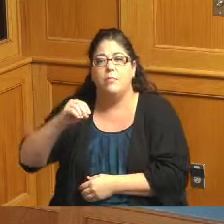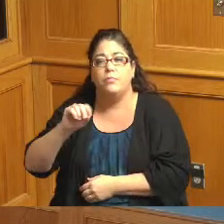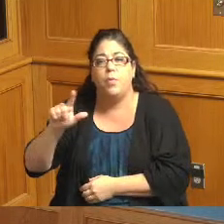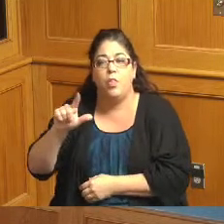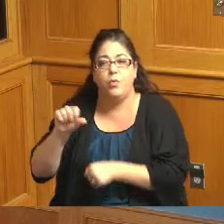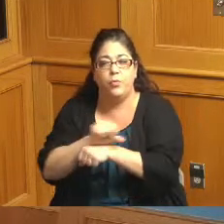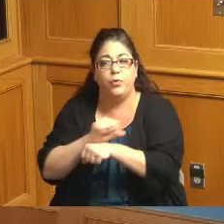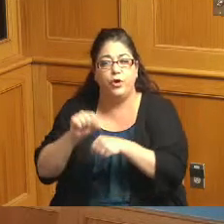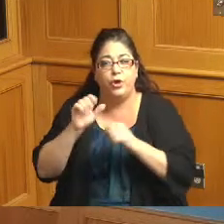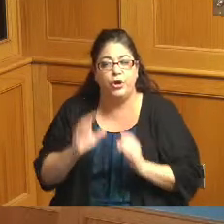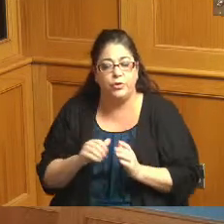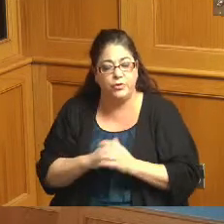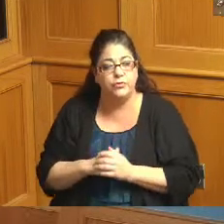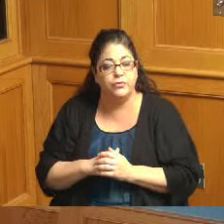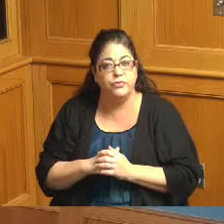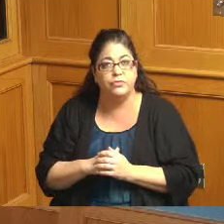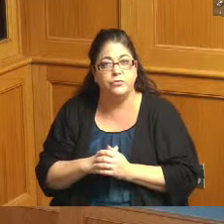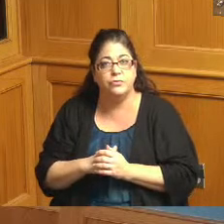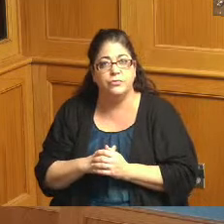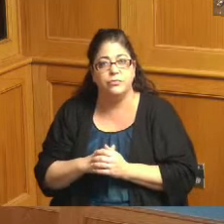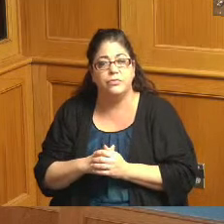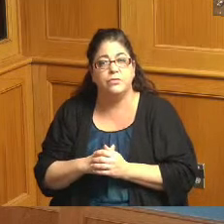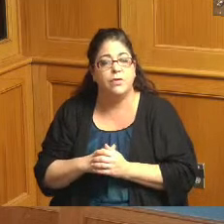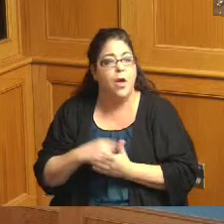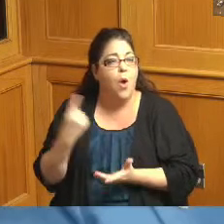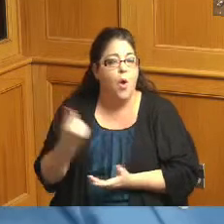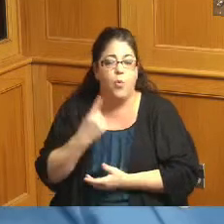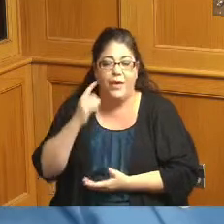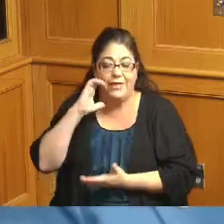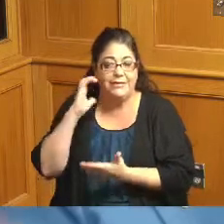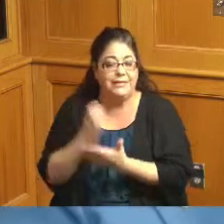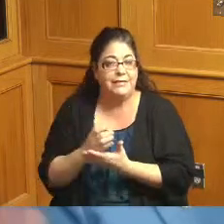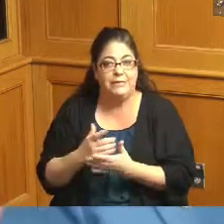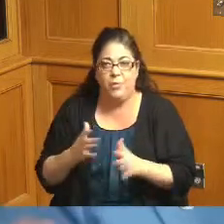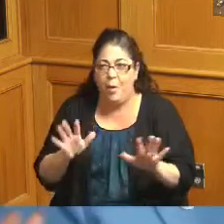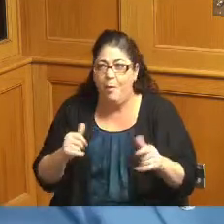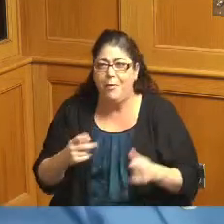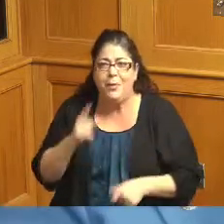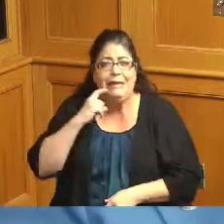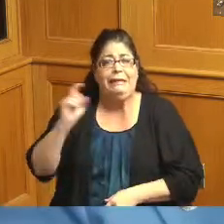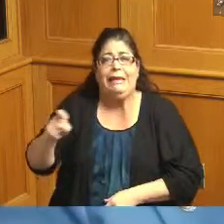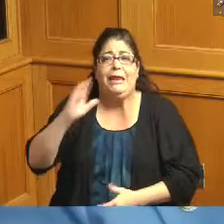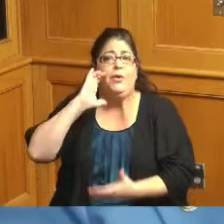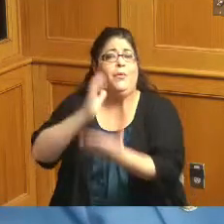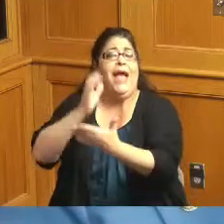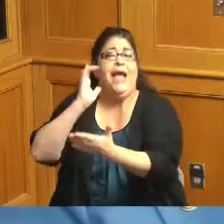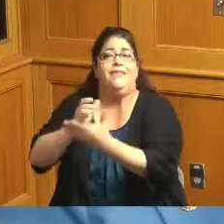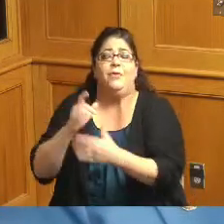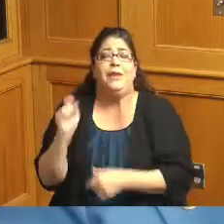I know we're always graphic and I share it like we need them everybody's like we need full workers